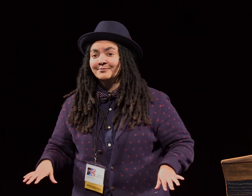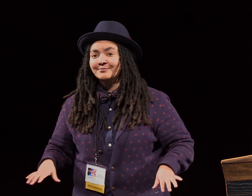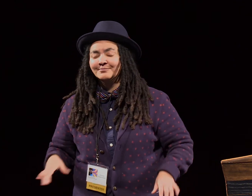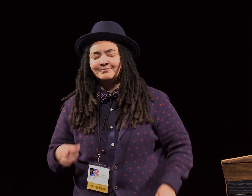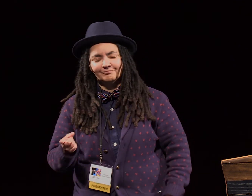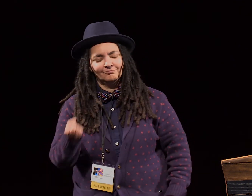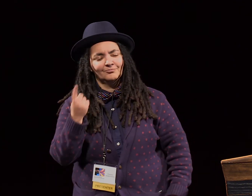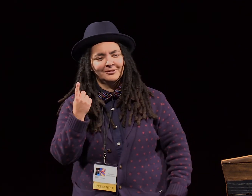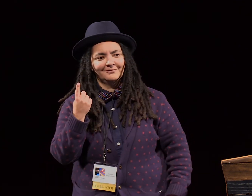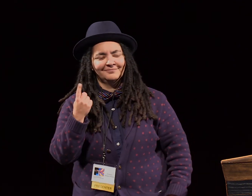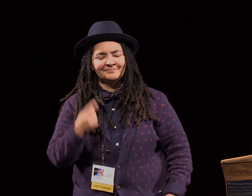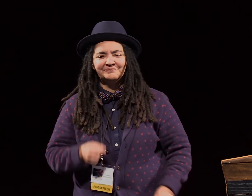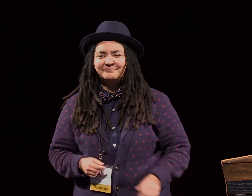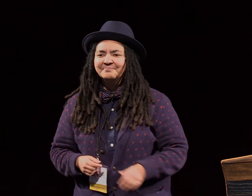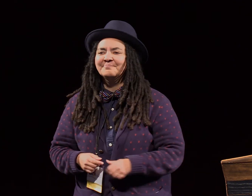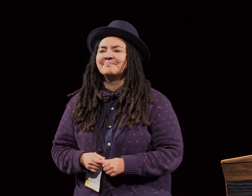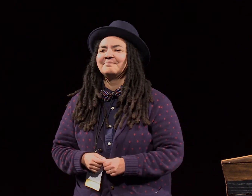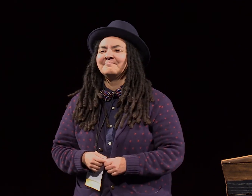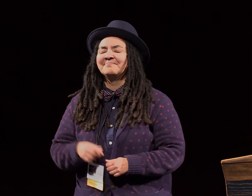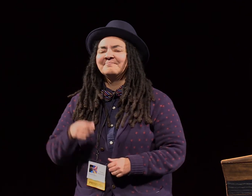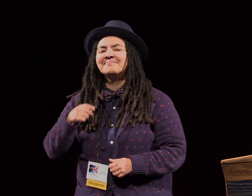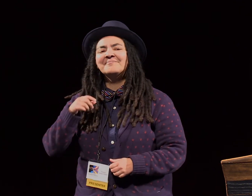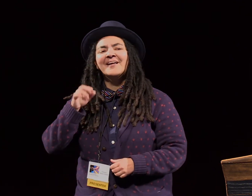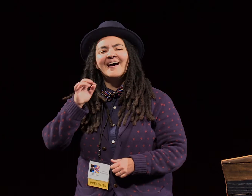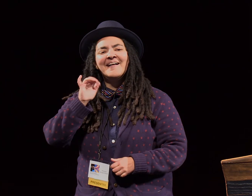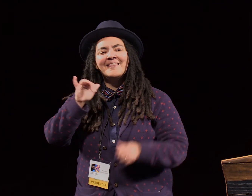The title is "Trousers 2, Dress 1."